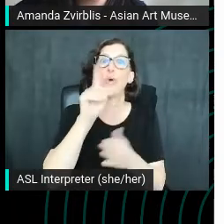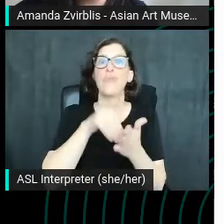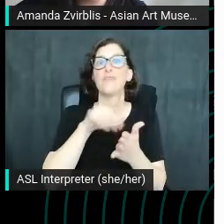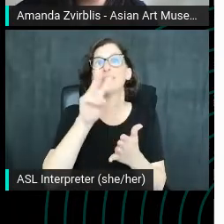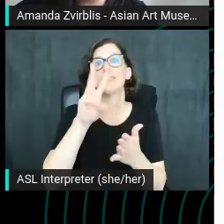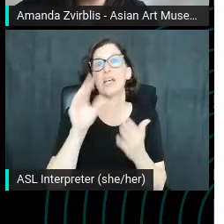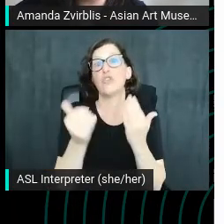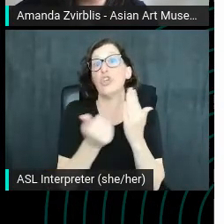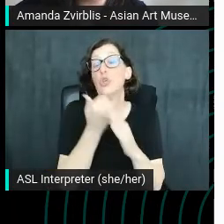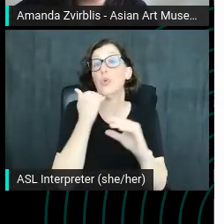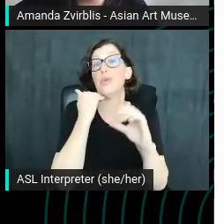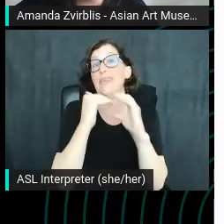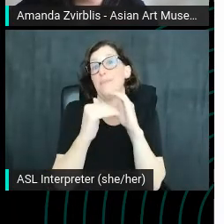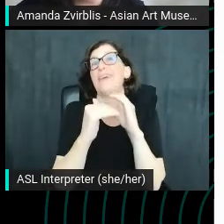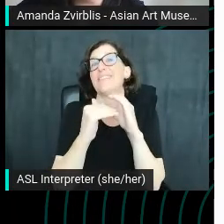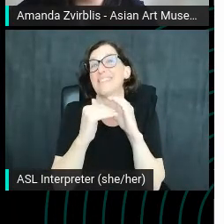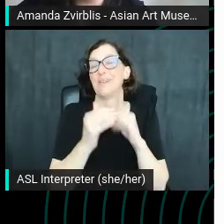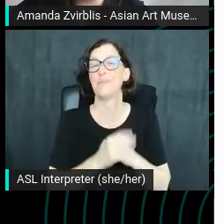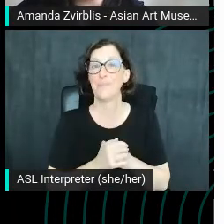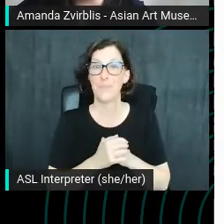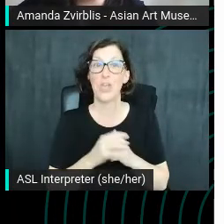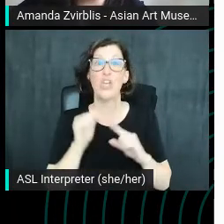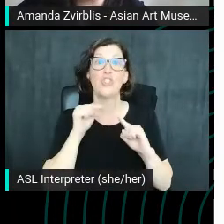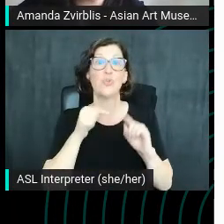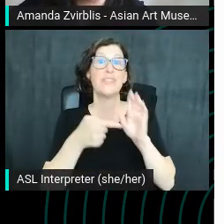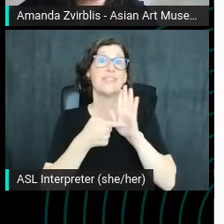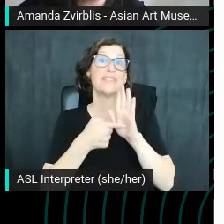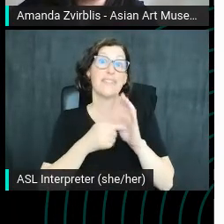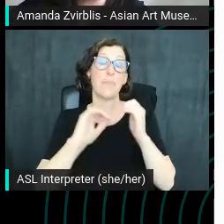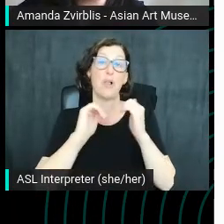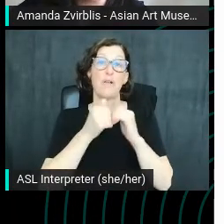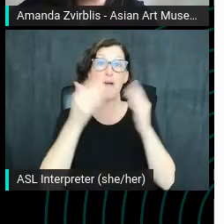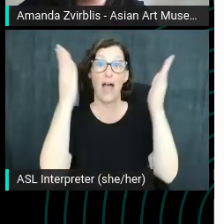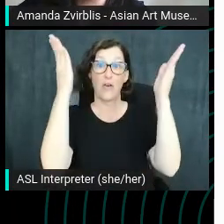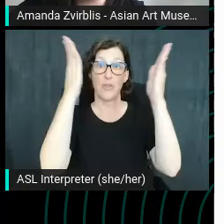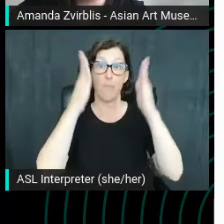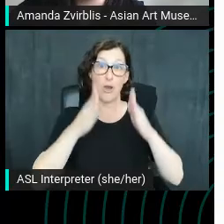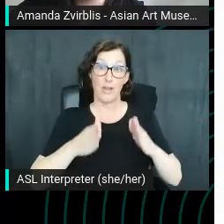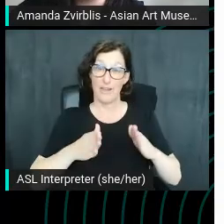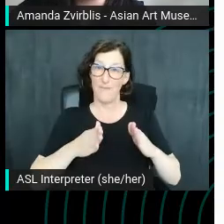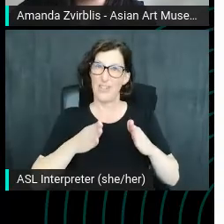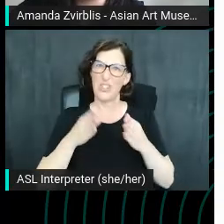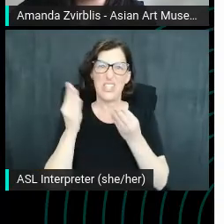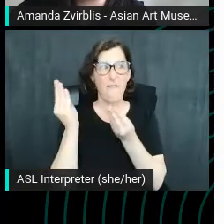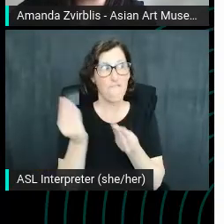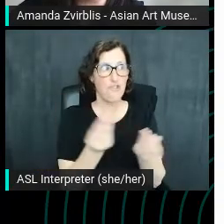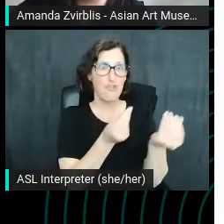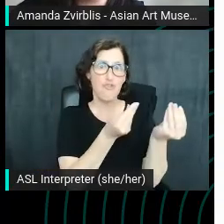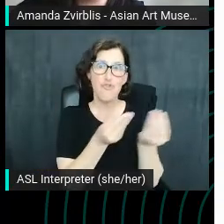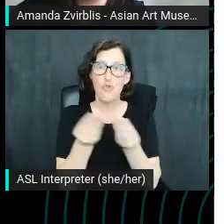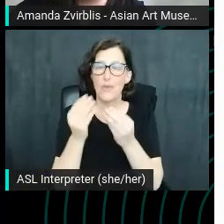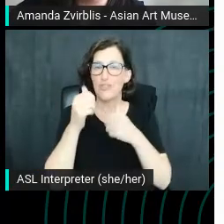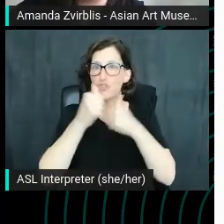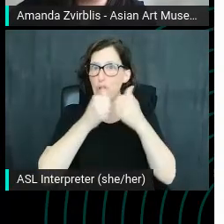So this is an example of how the marketing funnel is a fluid structure, sometimes content can fit into numerous places in your funnel,